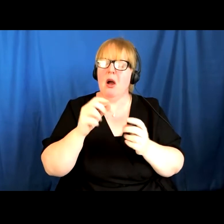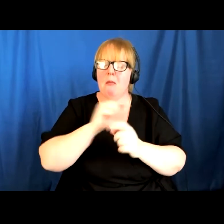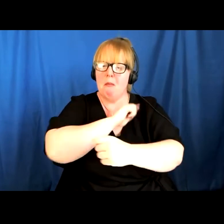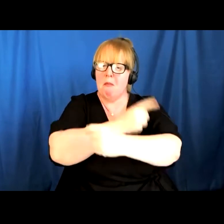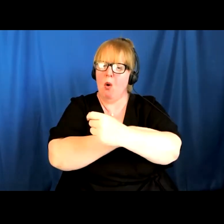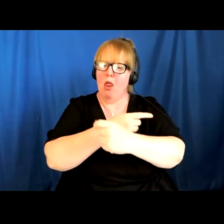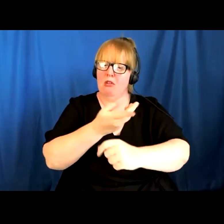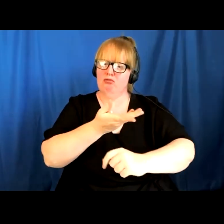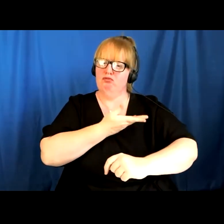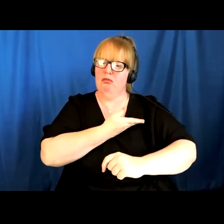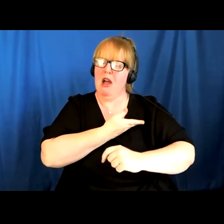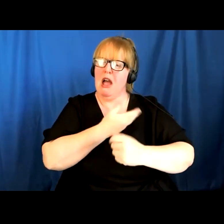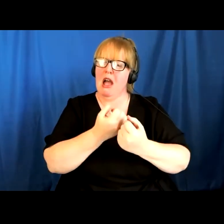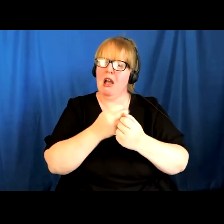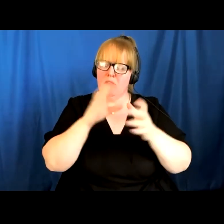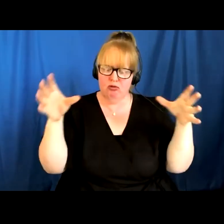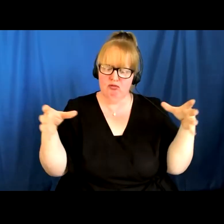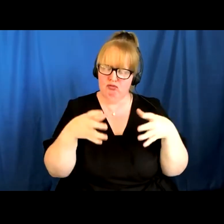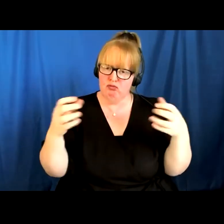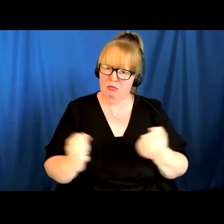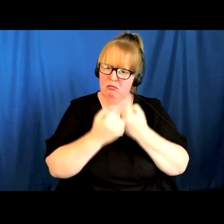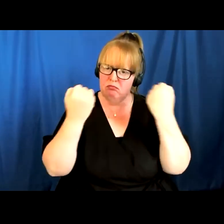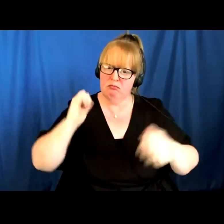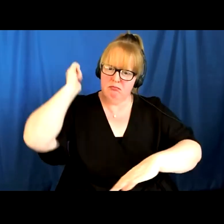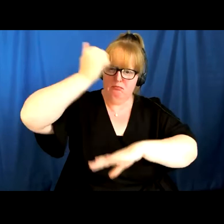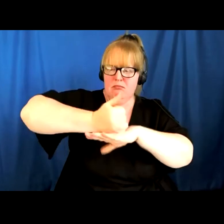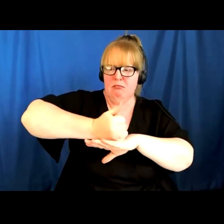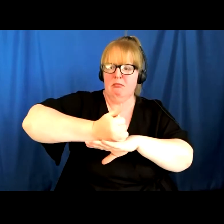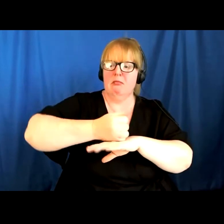Magda will help me there. Magda has also worked with institutions such as